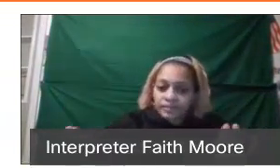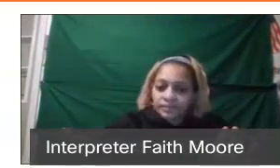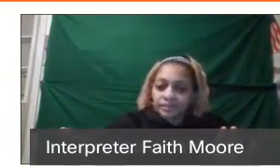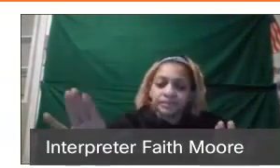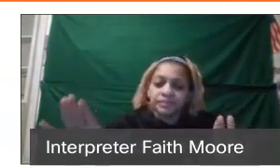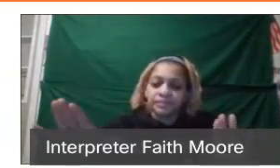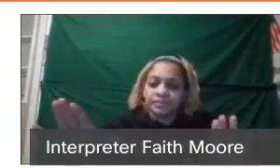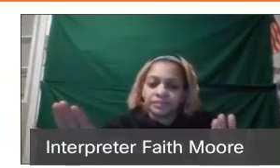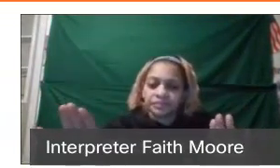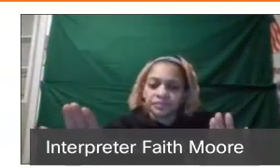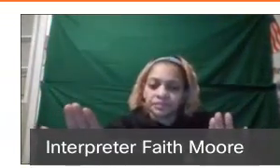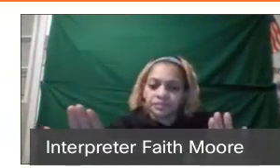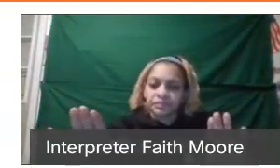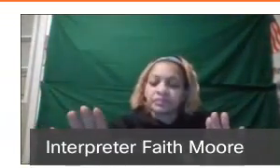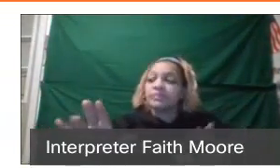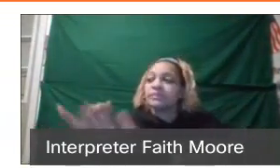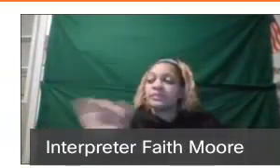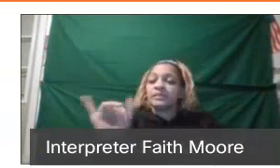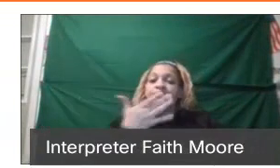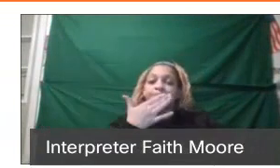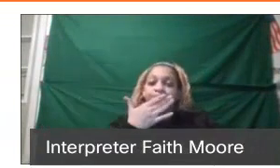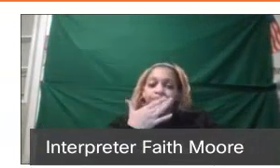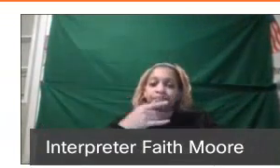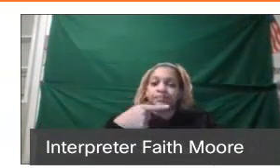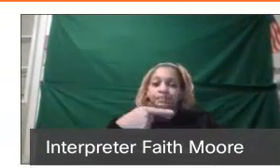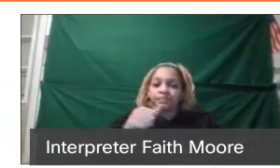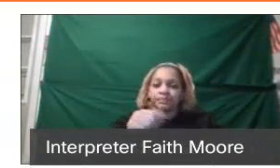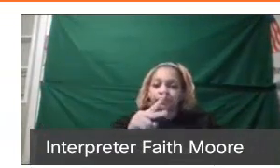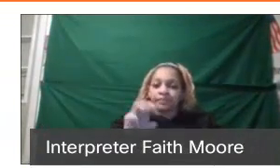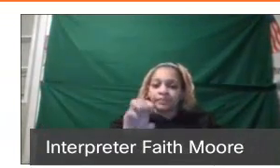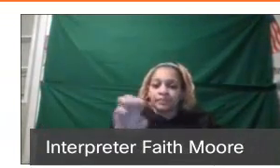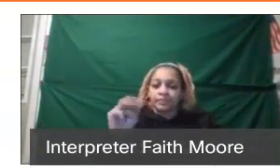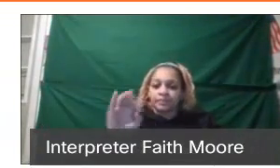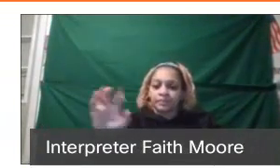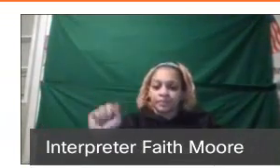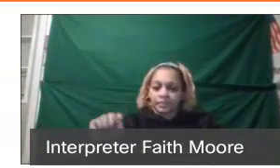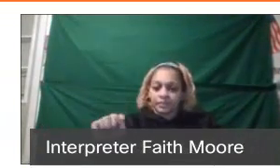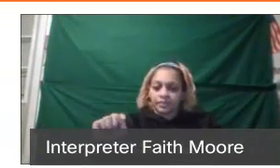Clear the payment that it's, it's not walk and it will be wide enough.